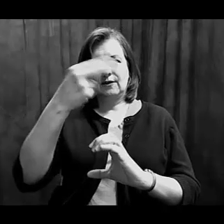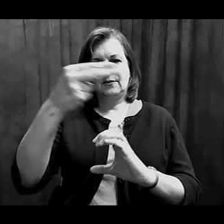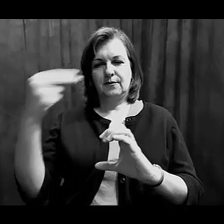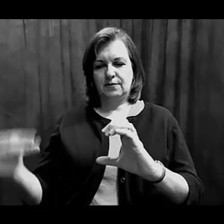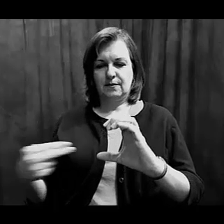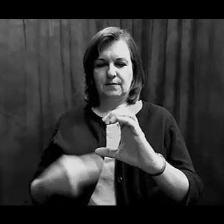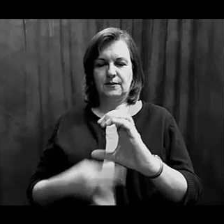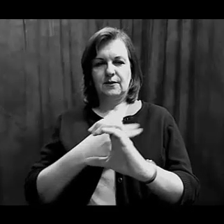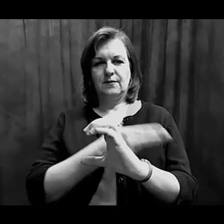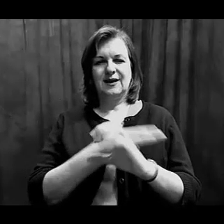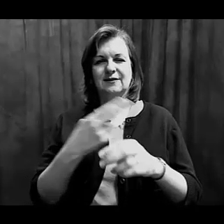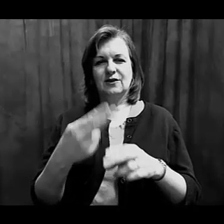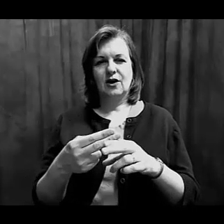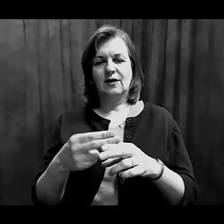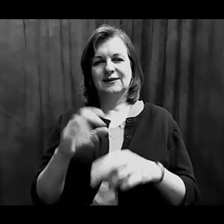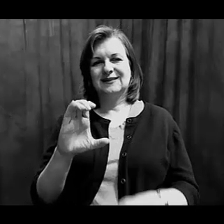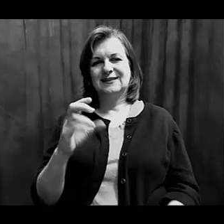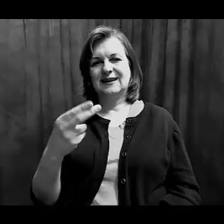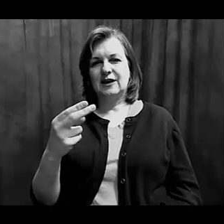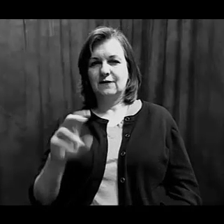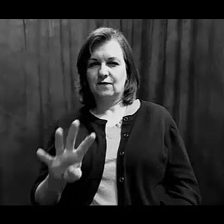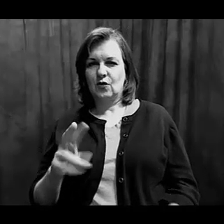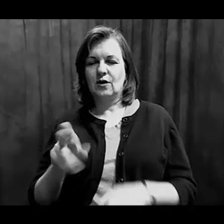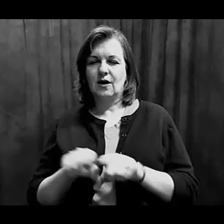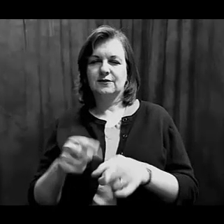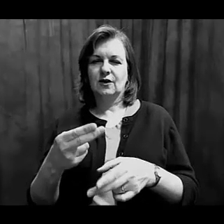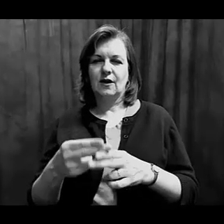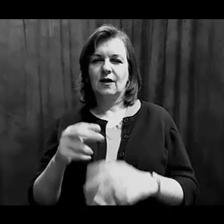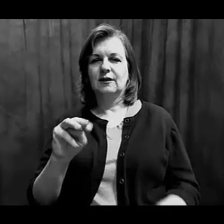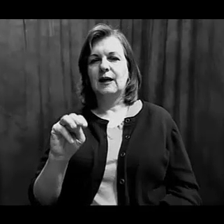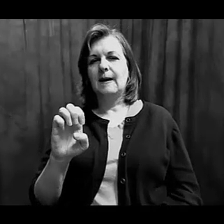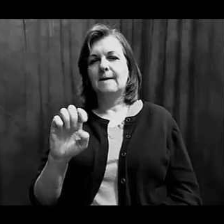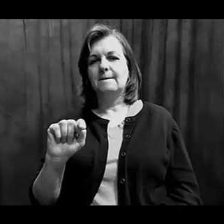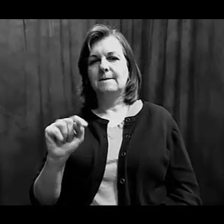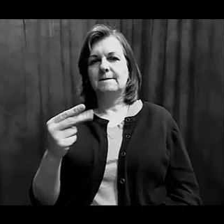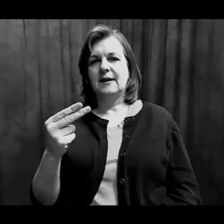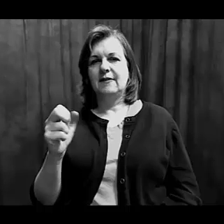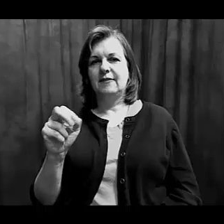form something known as methane CH4 and you can